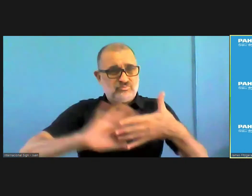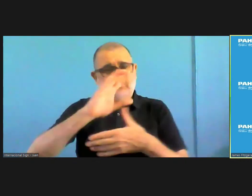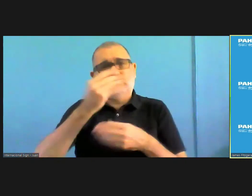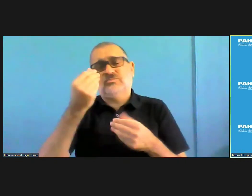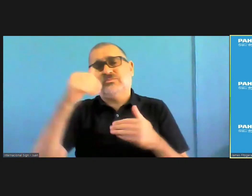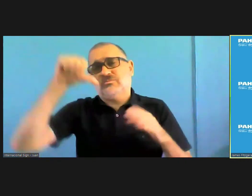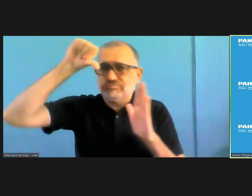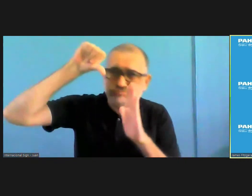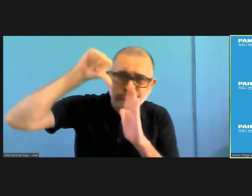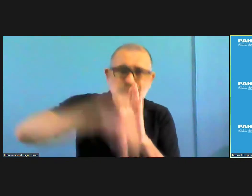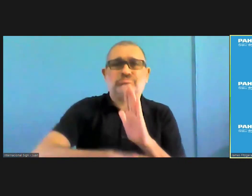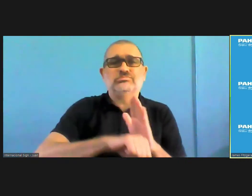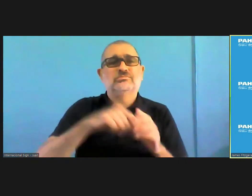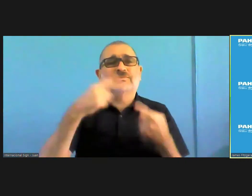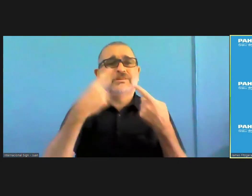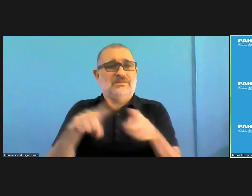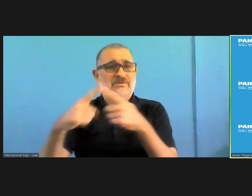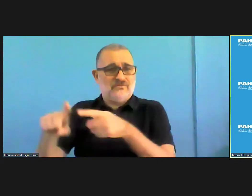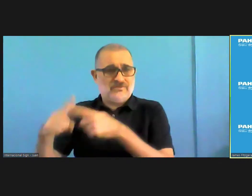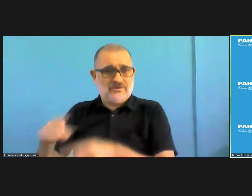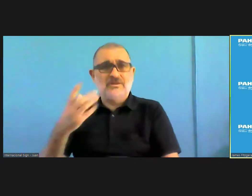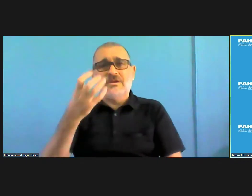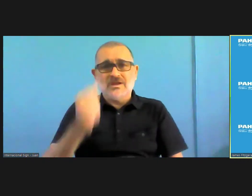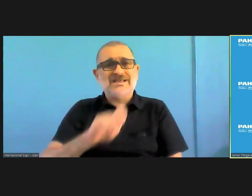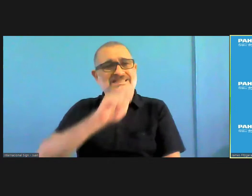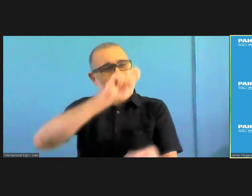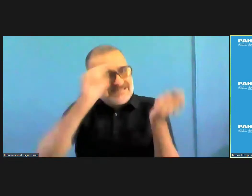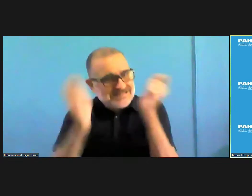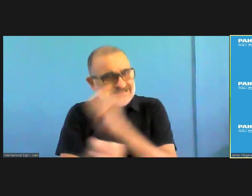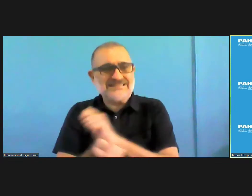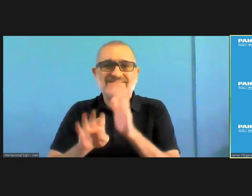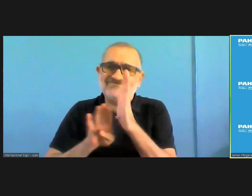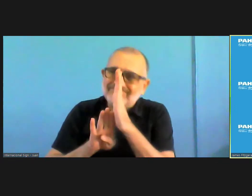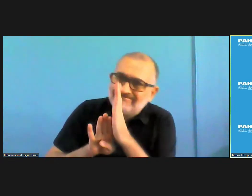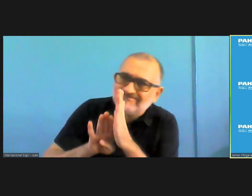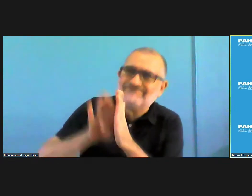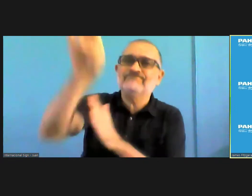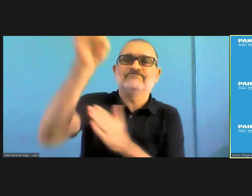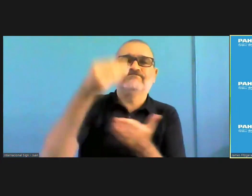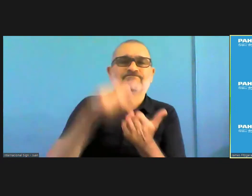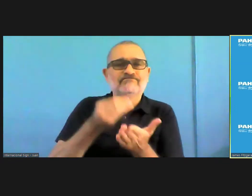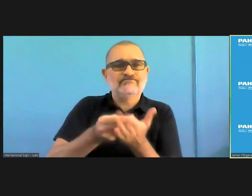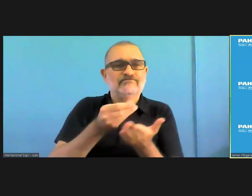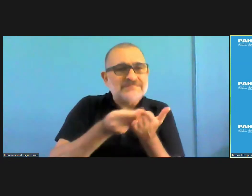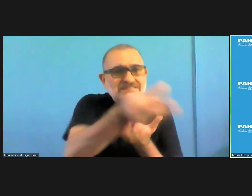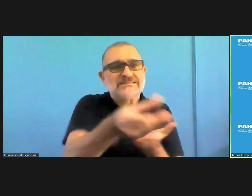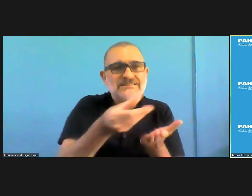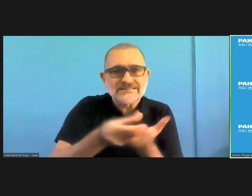in health. And so we will continue to work with countries to adopt the necessary